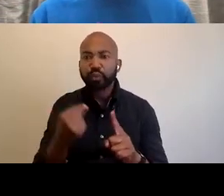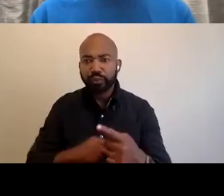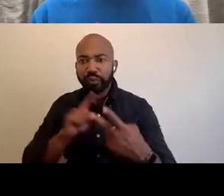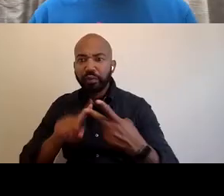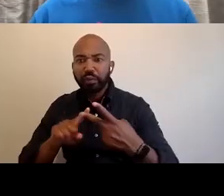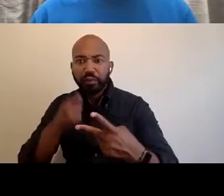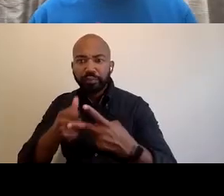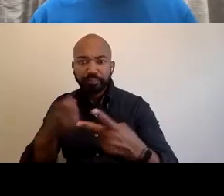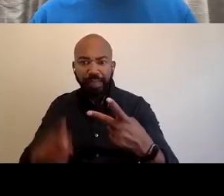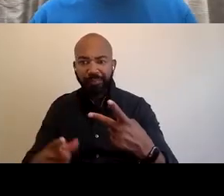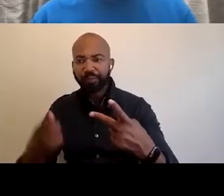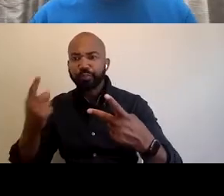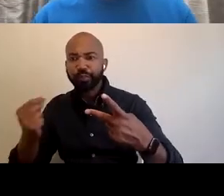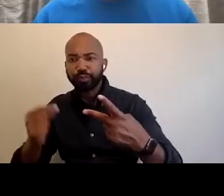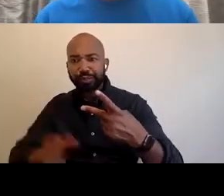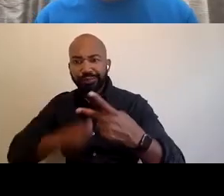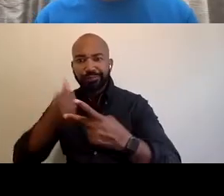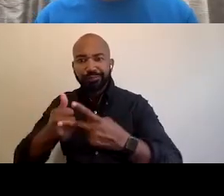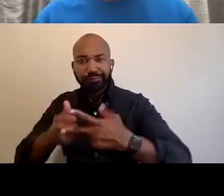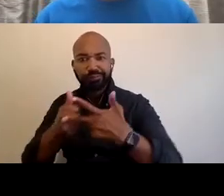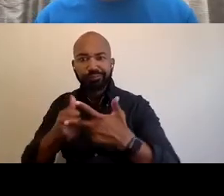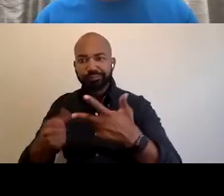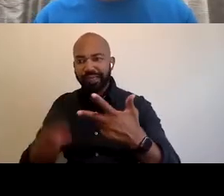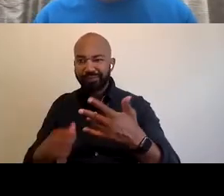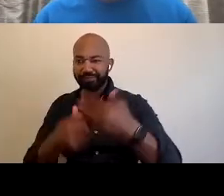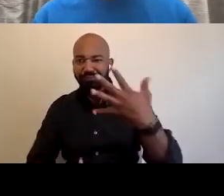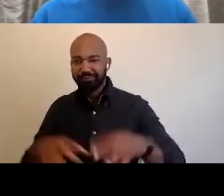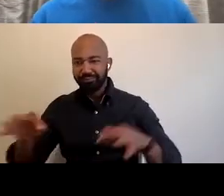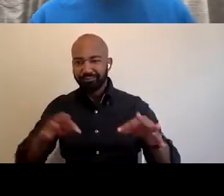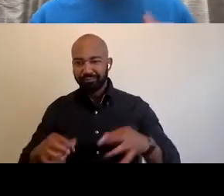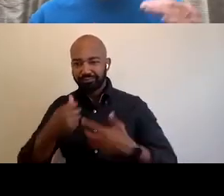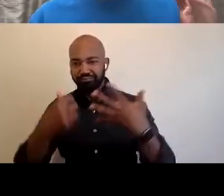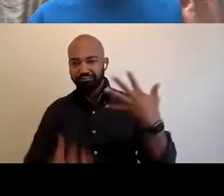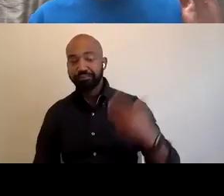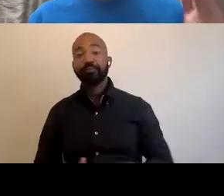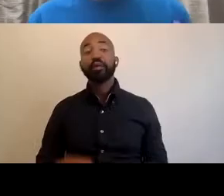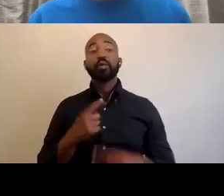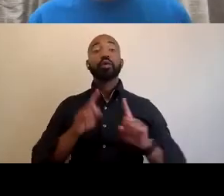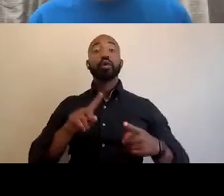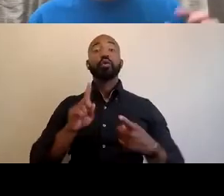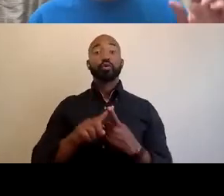So this is what it looks like when you go to the site. And on the left-hand side of your screen,